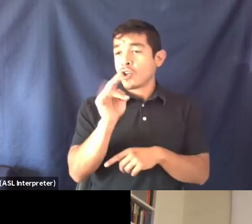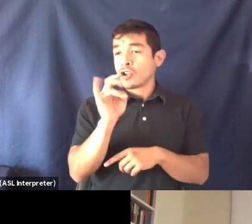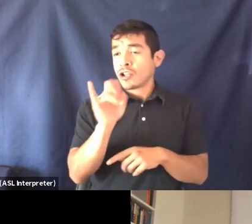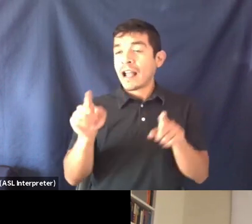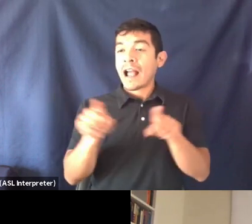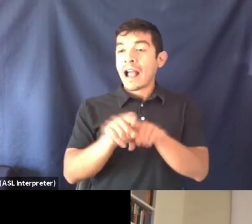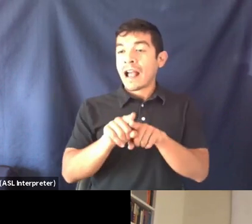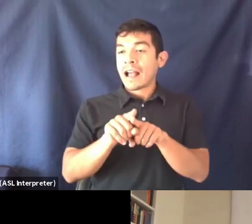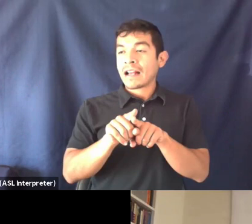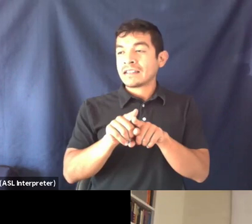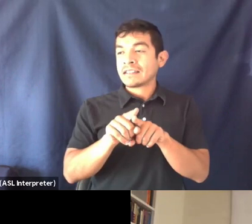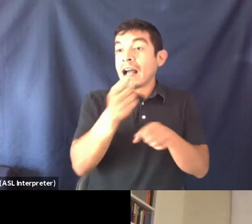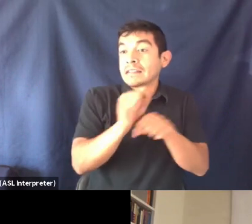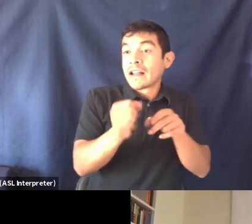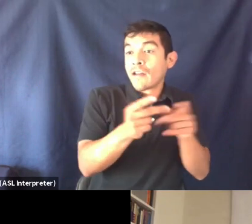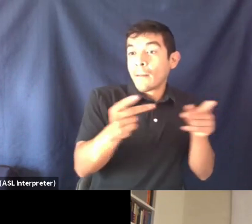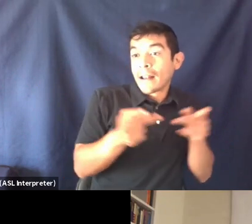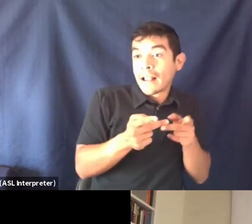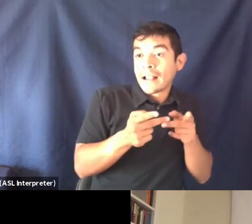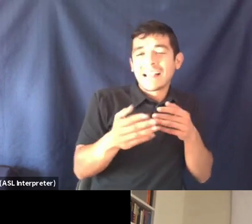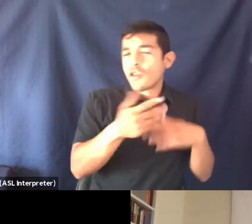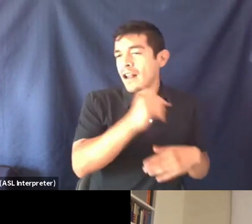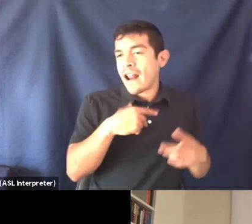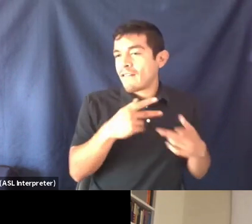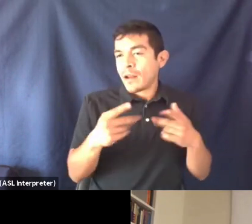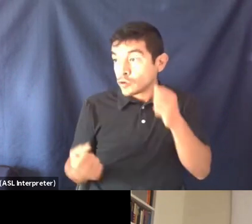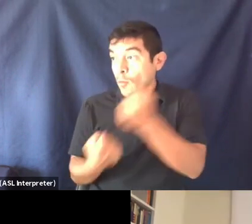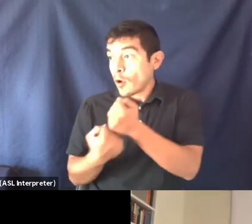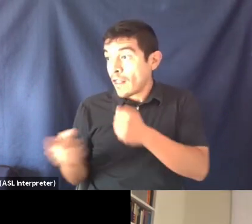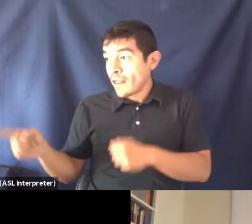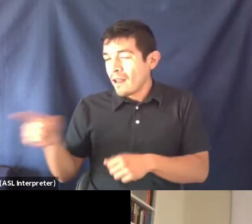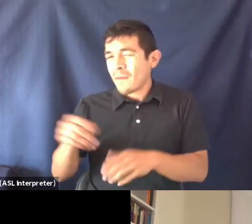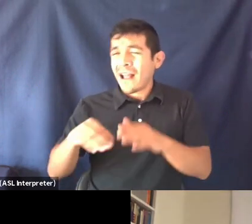for them to support them they were at least being allowed to live there in a way that they you know,